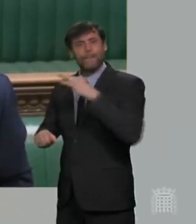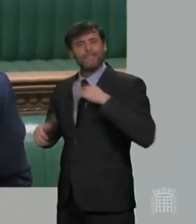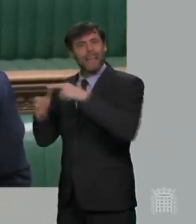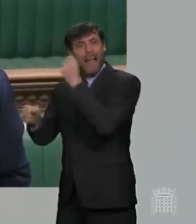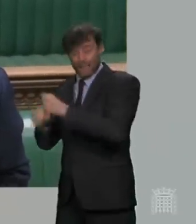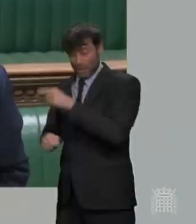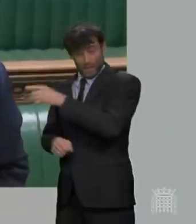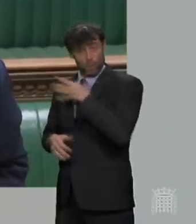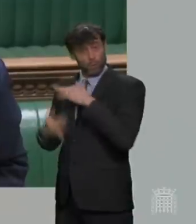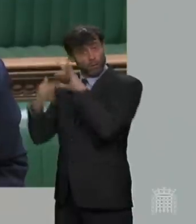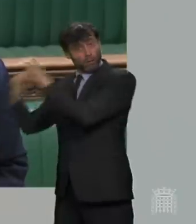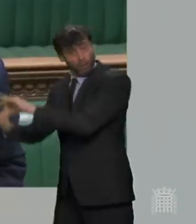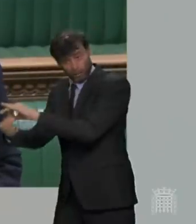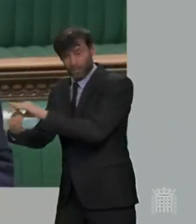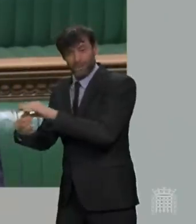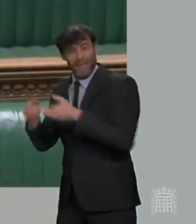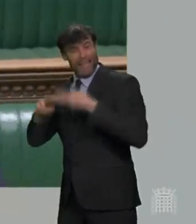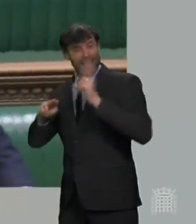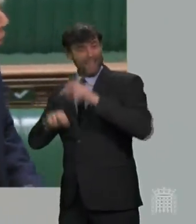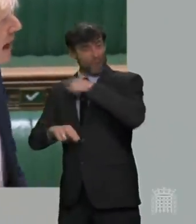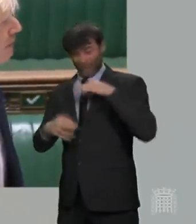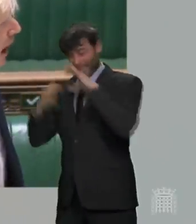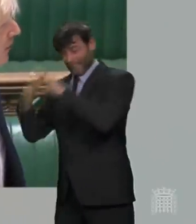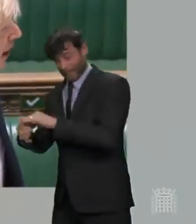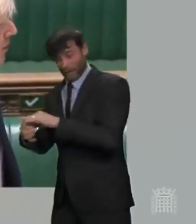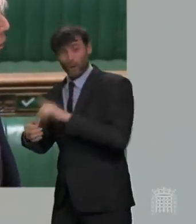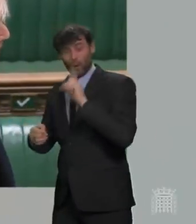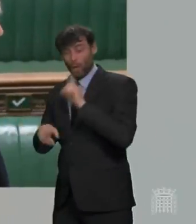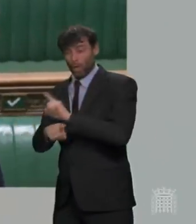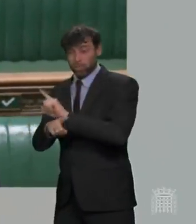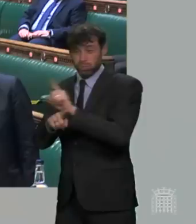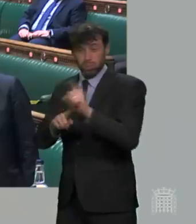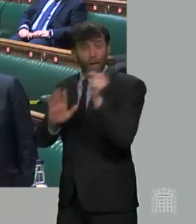have made that vaccine roll-out impossible. We vaccinate and get on with delivering for